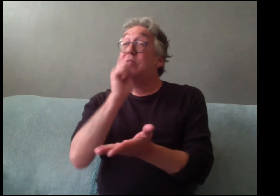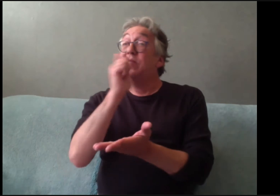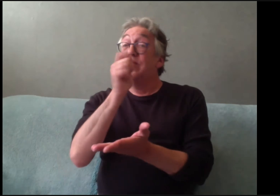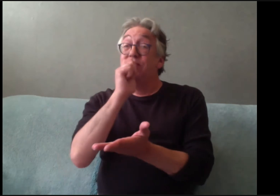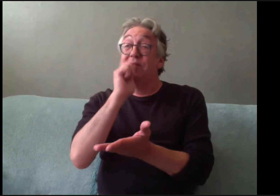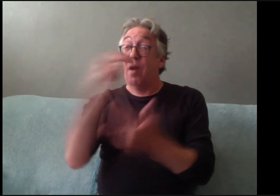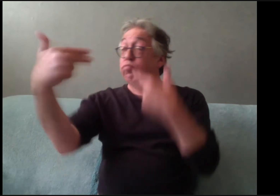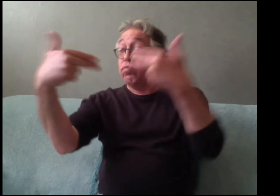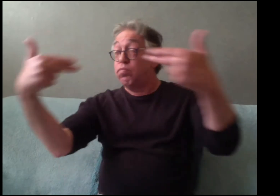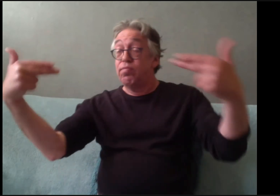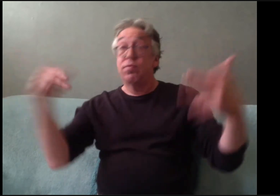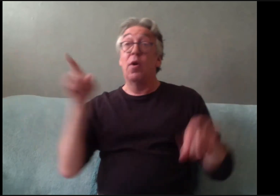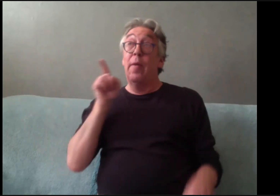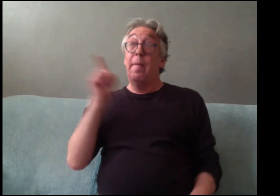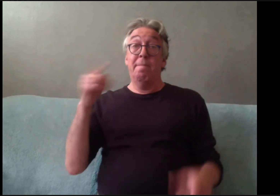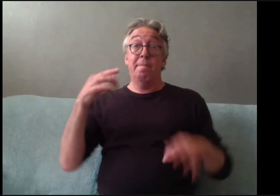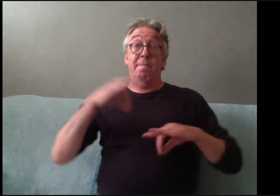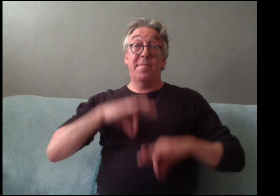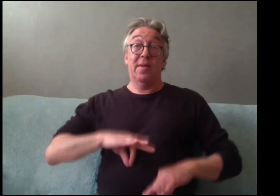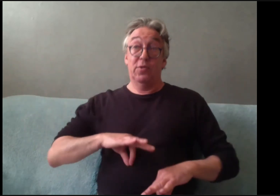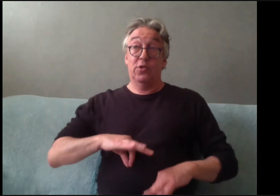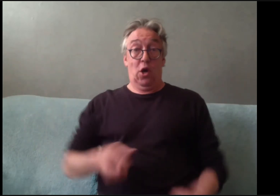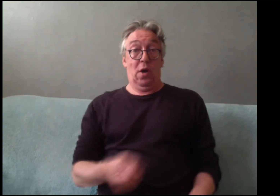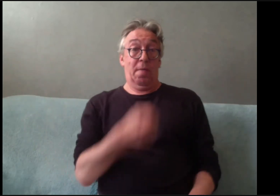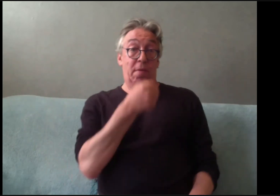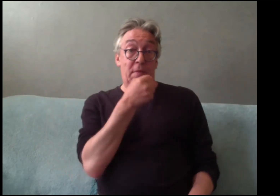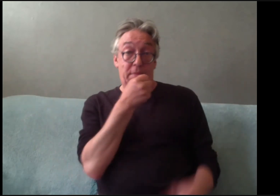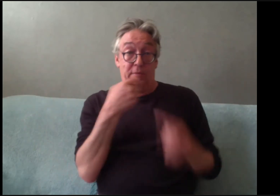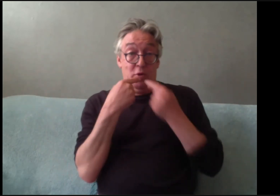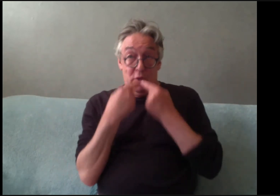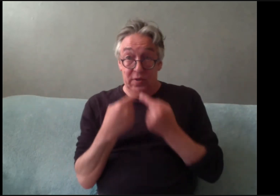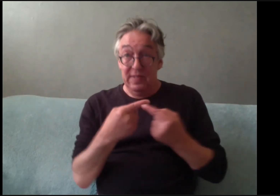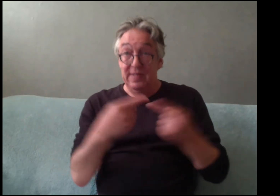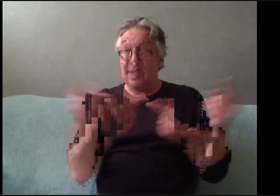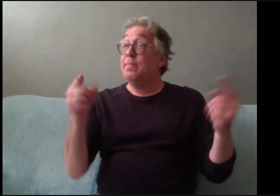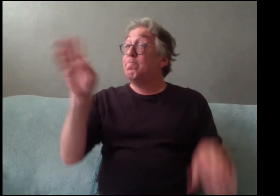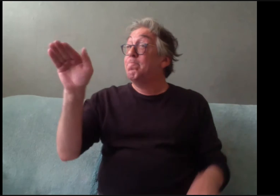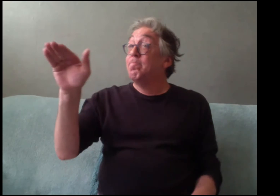he reminded us that persons with disabilities, I quote,